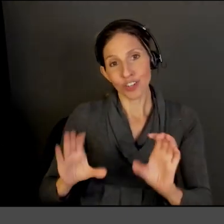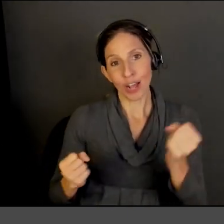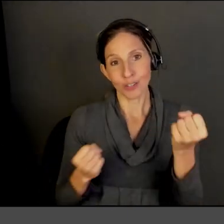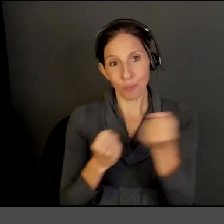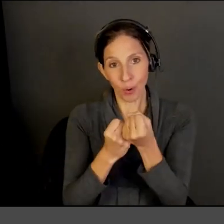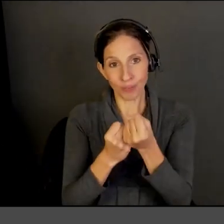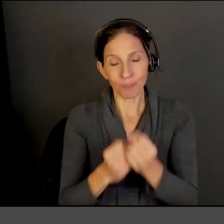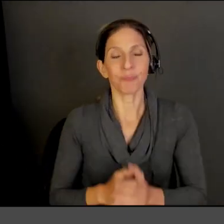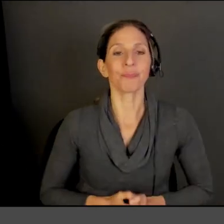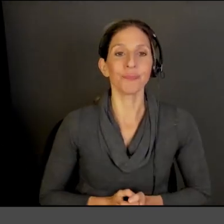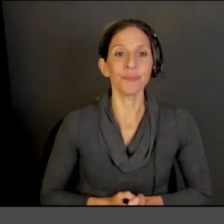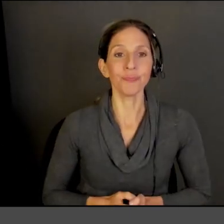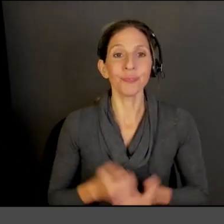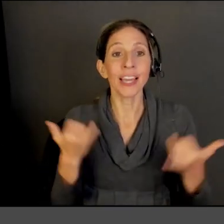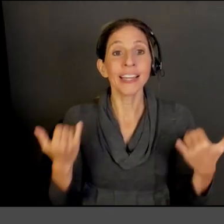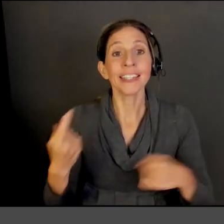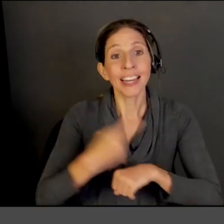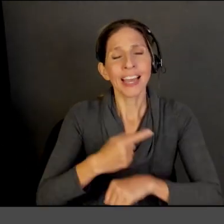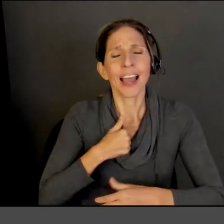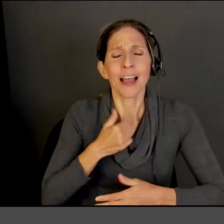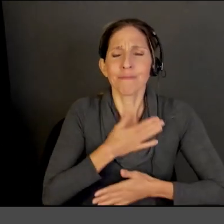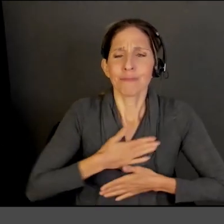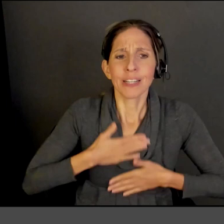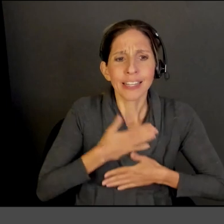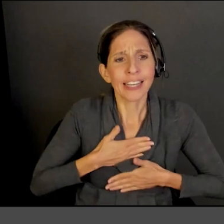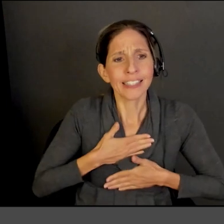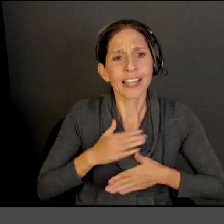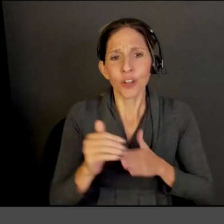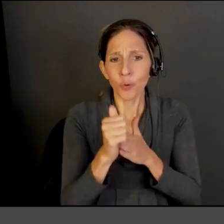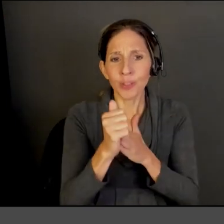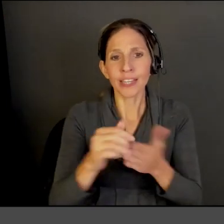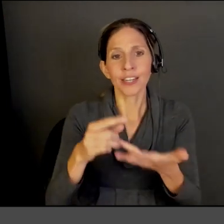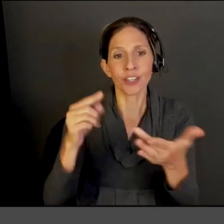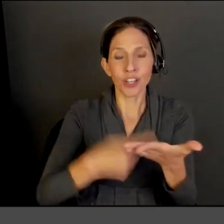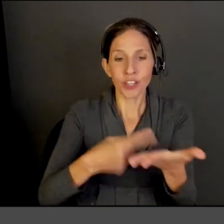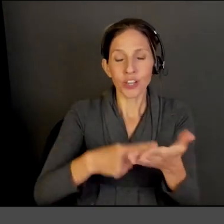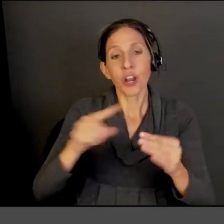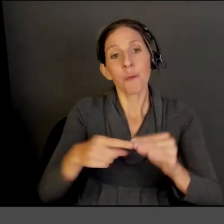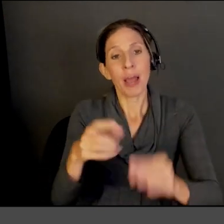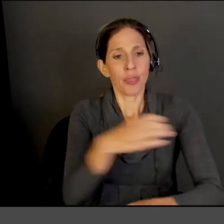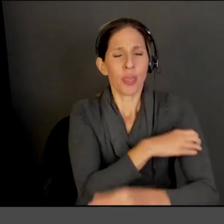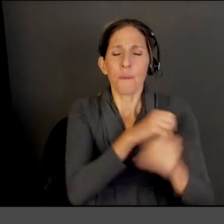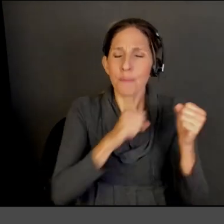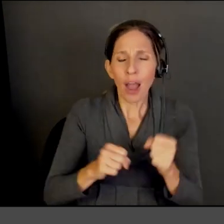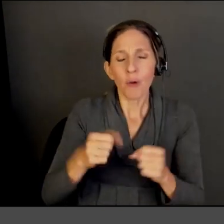A DISCUSSION ON THE POWER OF THE HUMANITIES, THE SKILLS, INSIGHTS AND RIGOROUS